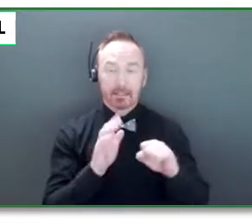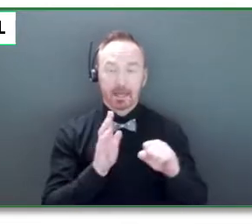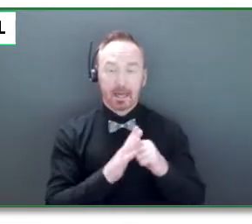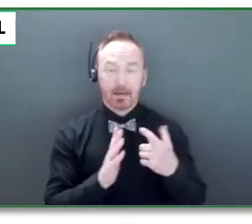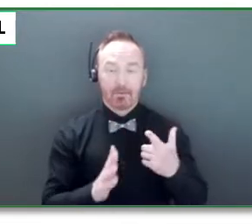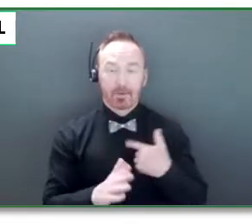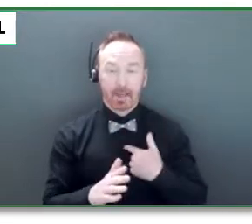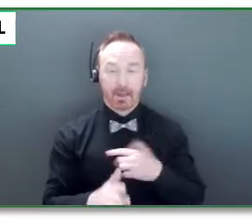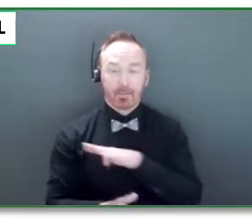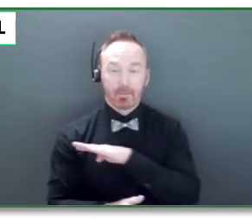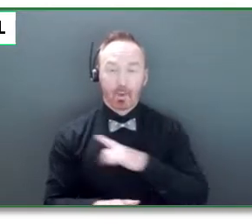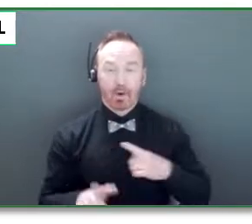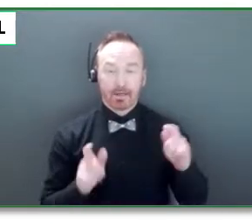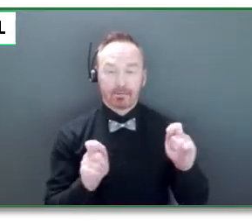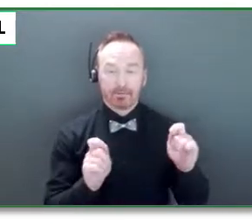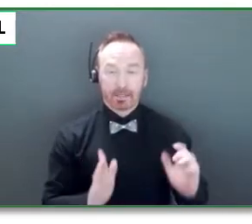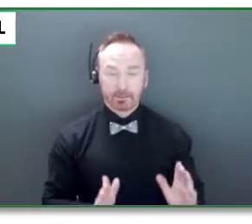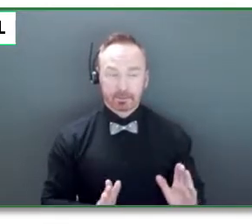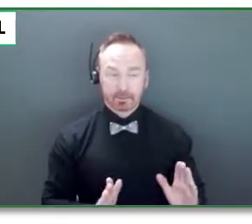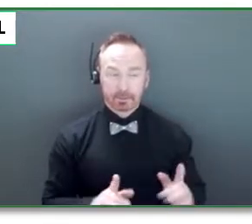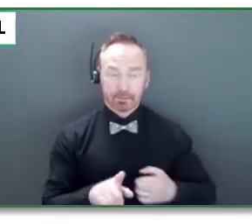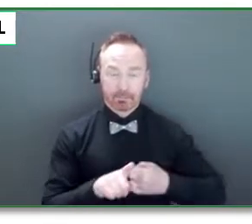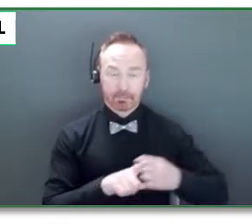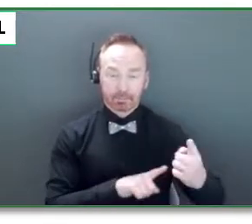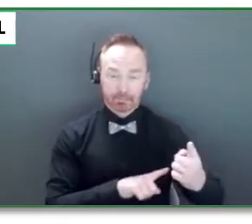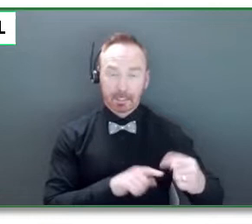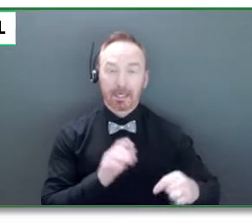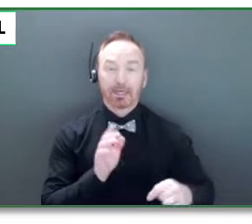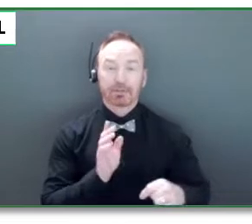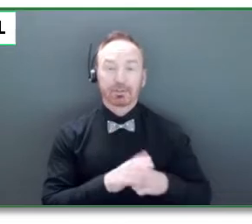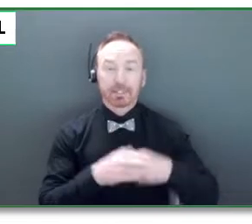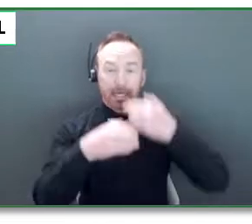accident in 1988 combined with her Master's degree in Tourism Management